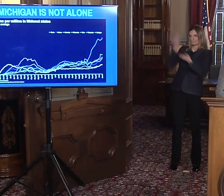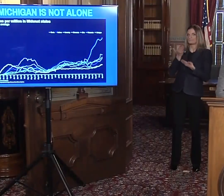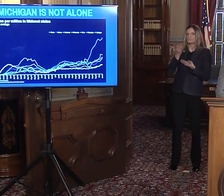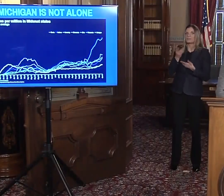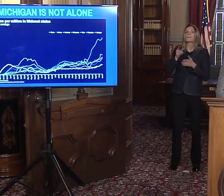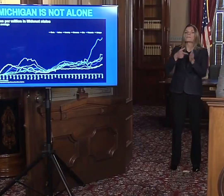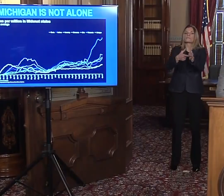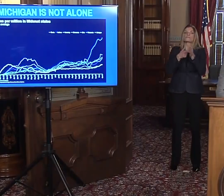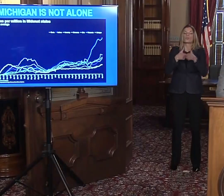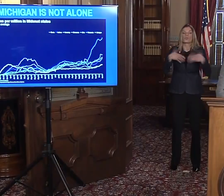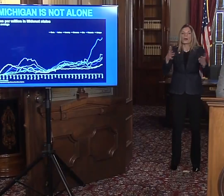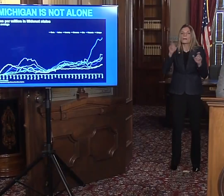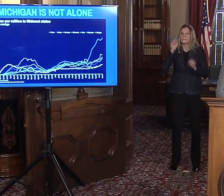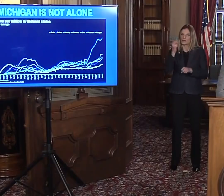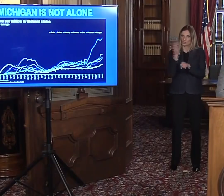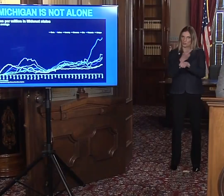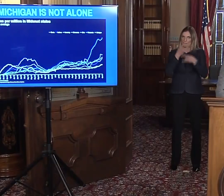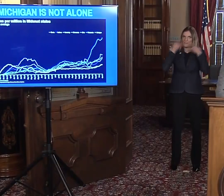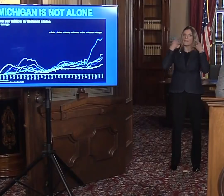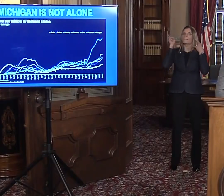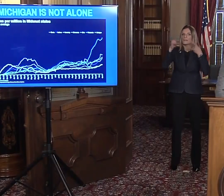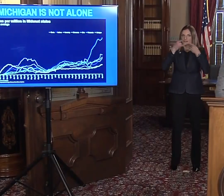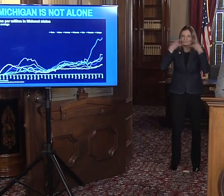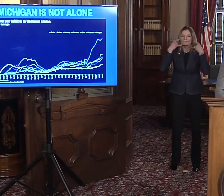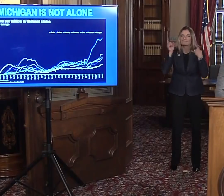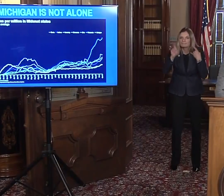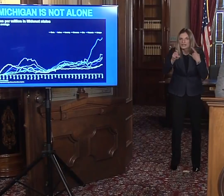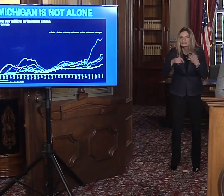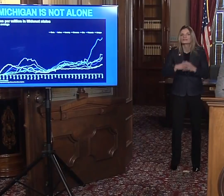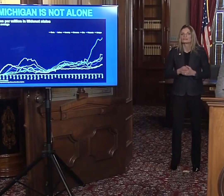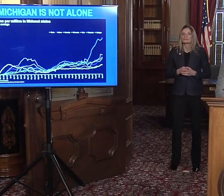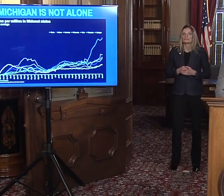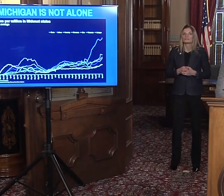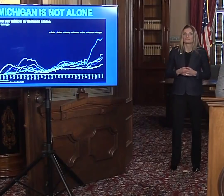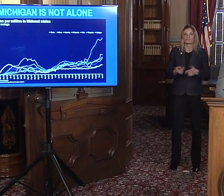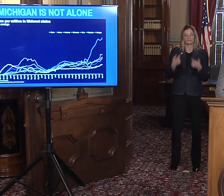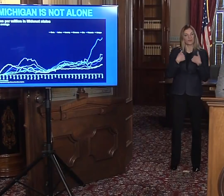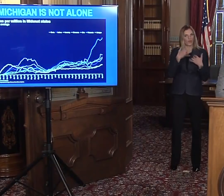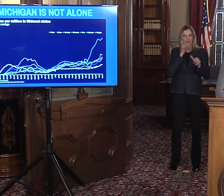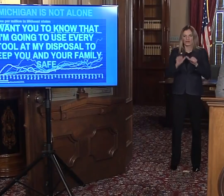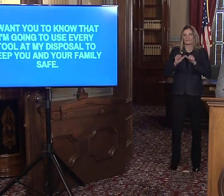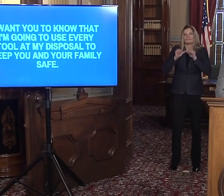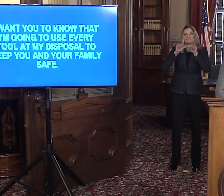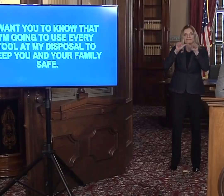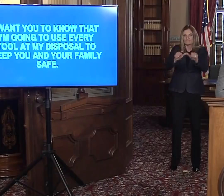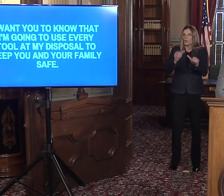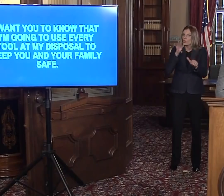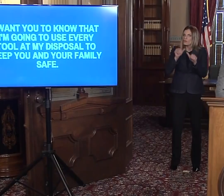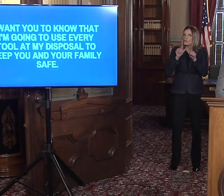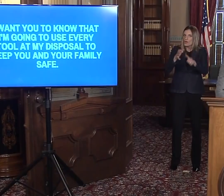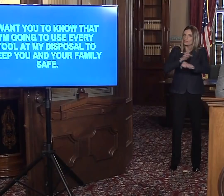KNOW THAT WE STILL HAVE A LAW THAT IS APPLICABLE THAT REQUIRES WEARING OF MASKS. I WANT YOU TO KNOW I WILL